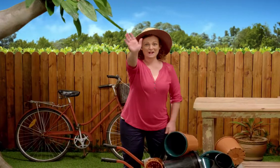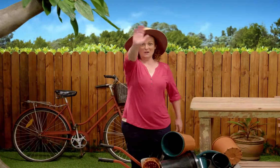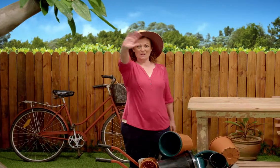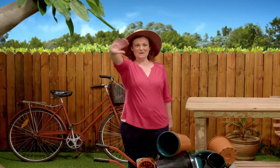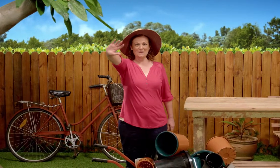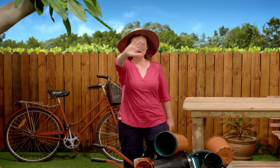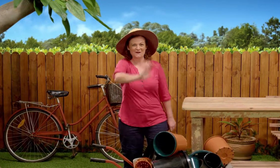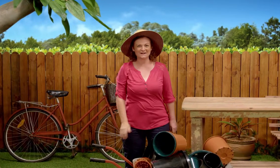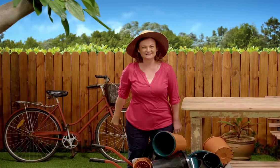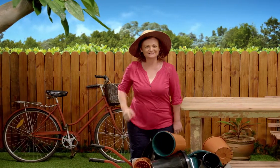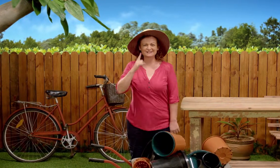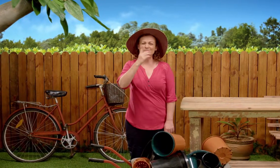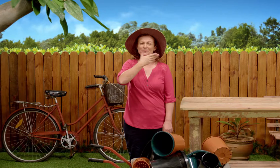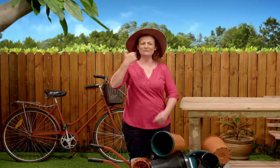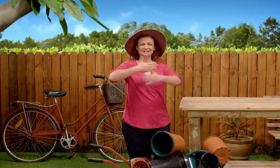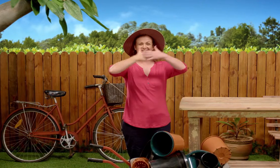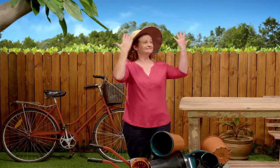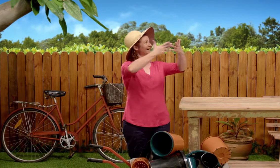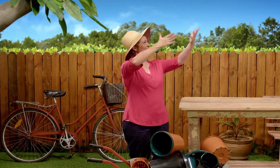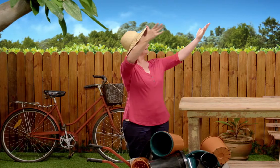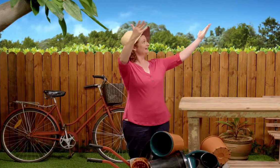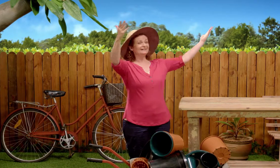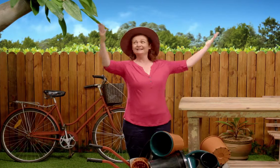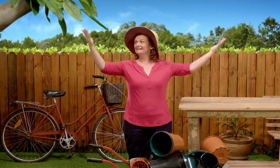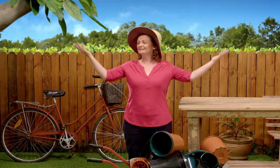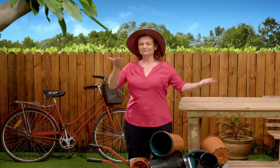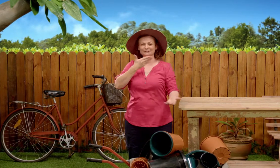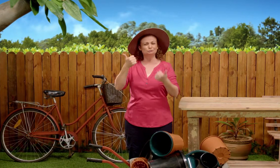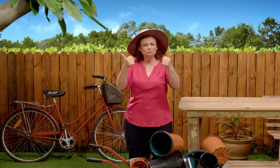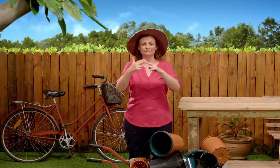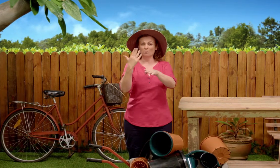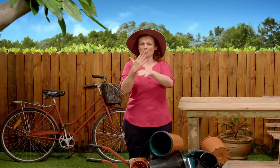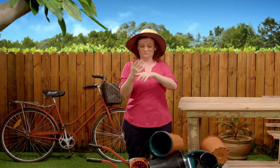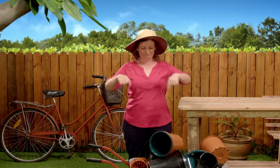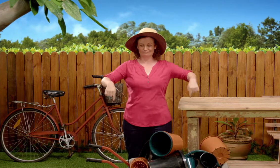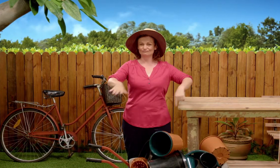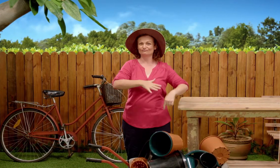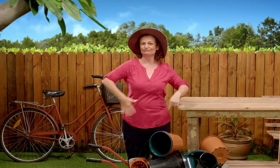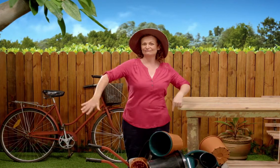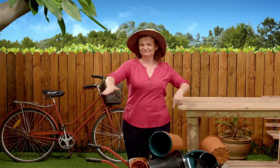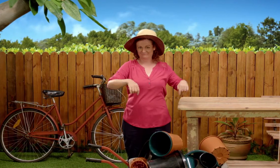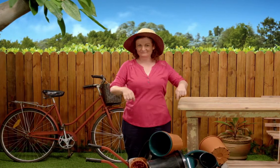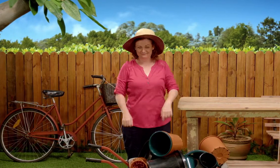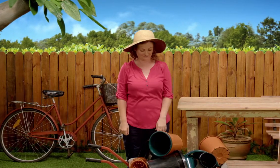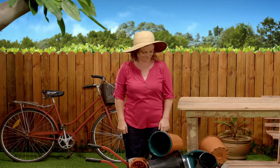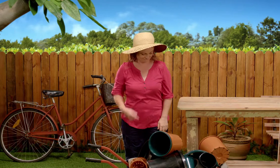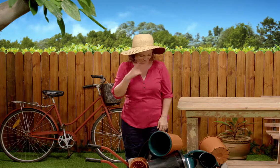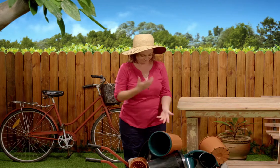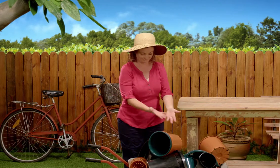Oh hello everyone. It's such a beautiful day today. It's a great chance to work outside.